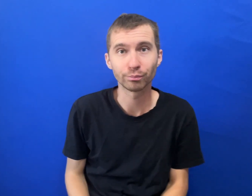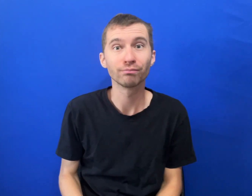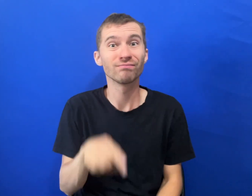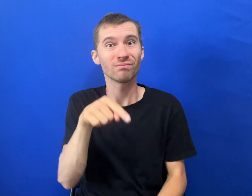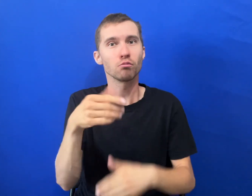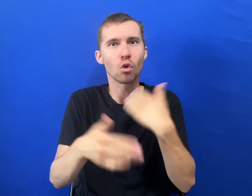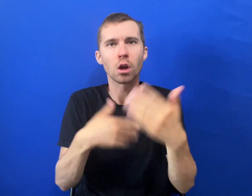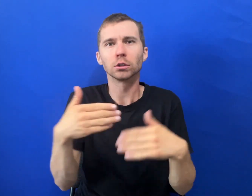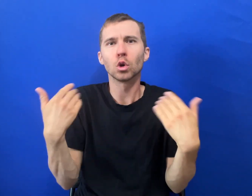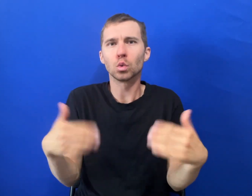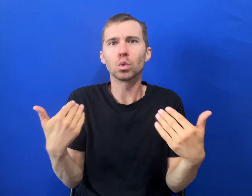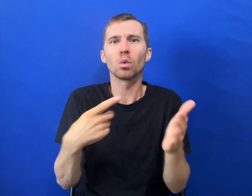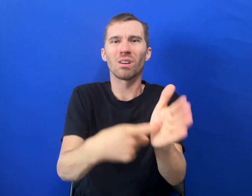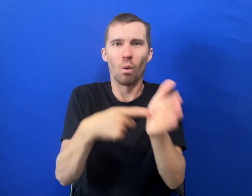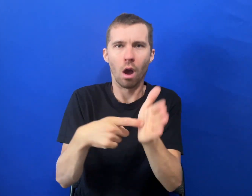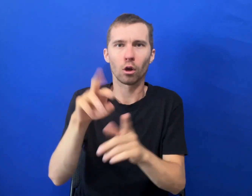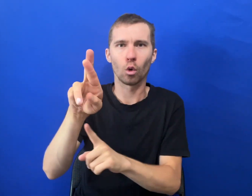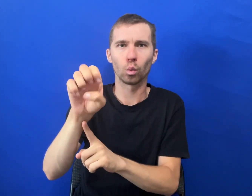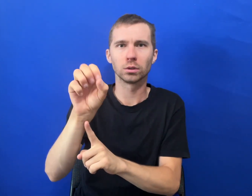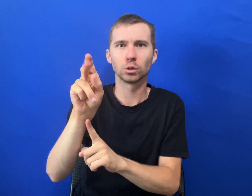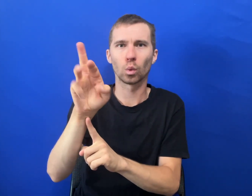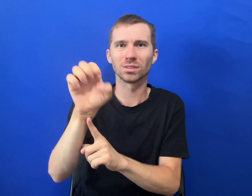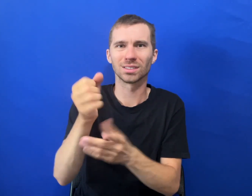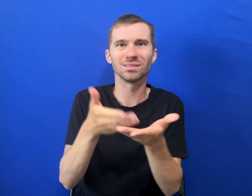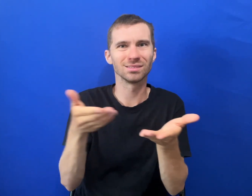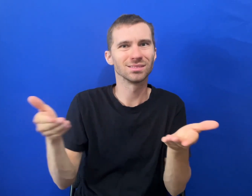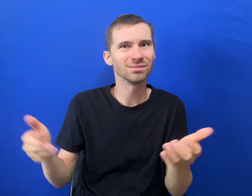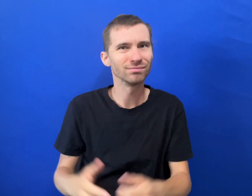So, this process requires a considerable amount of resources.